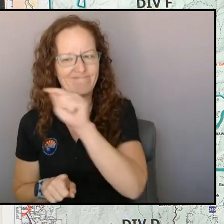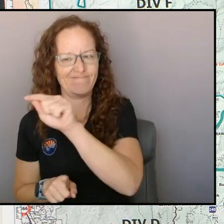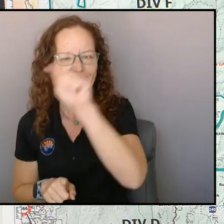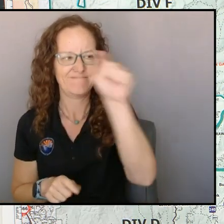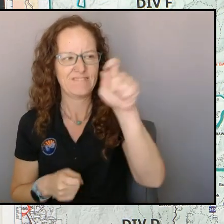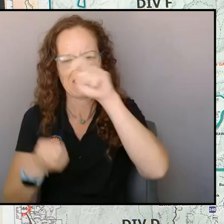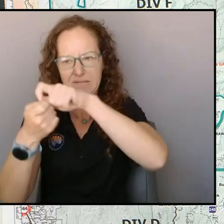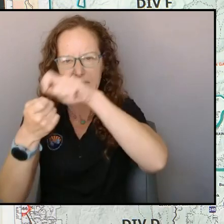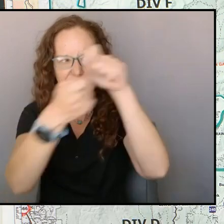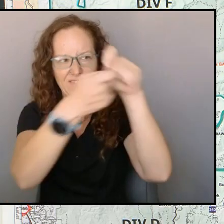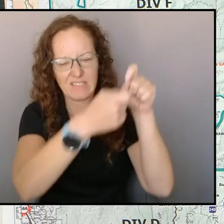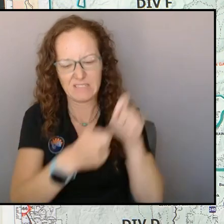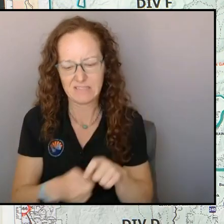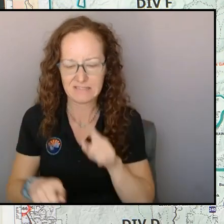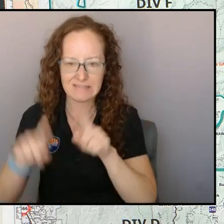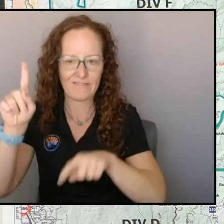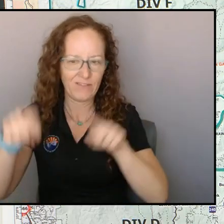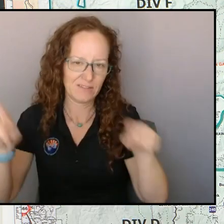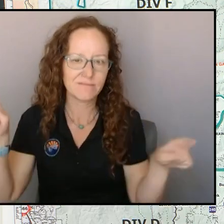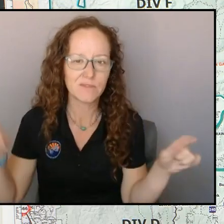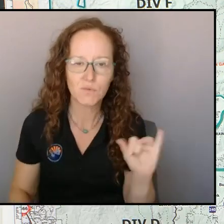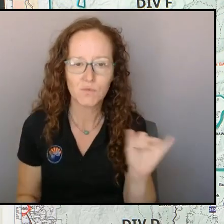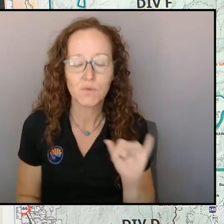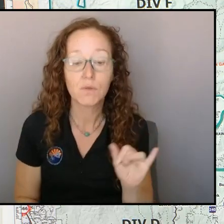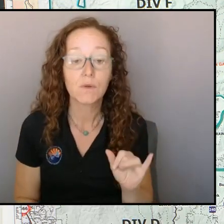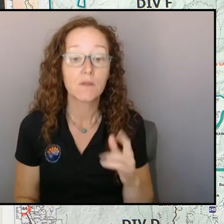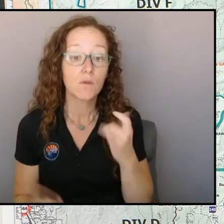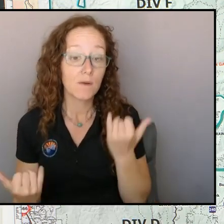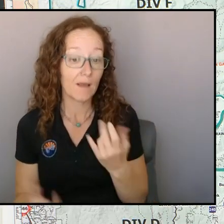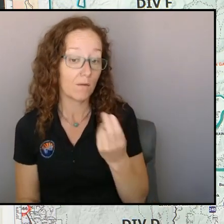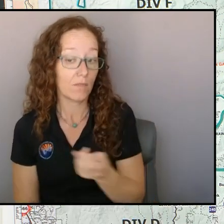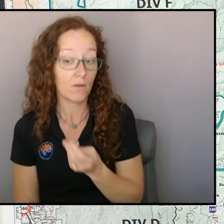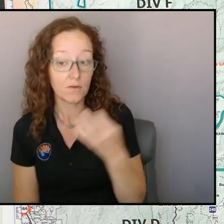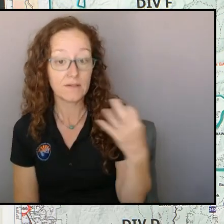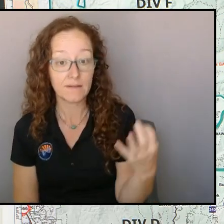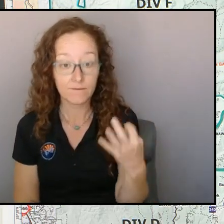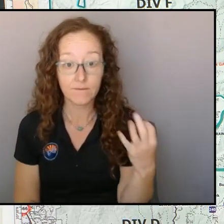looking at Thursday and Friday, another upper level system